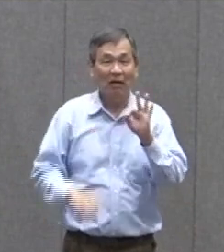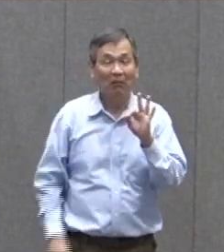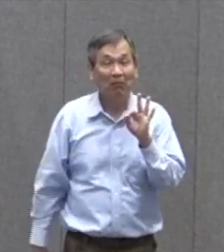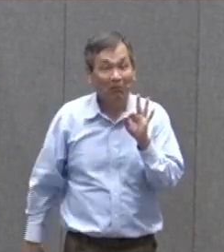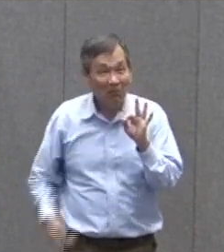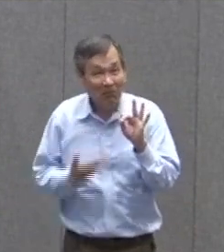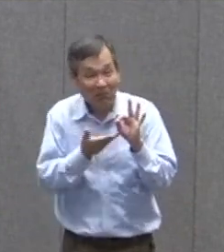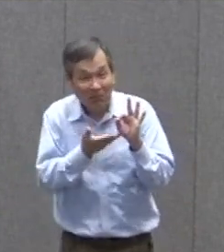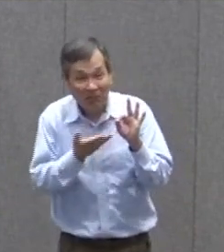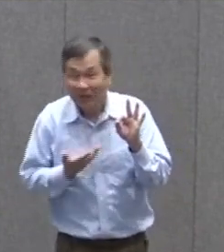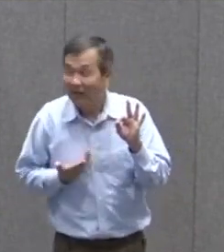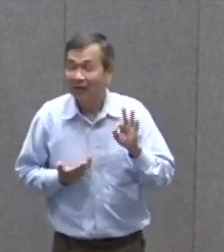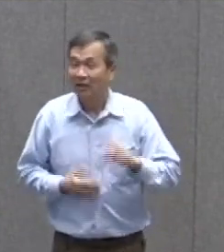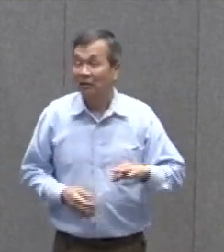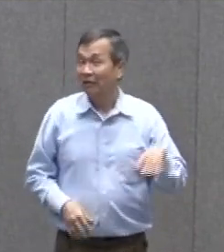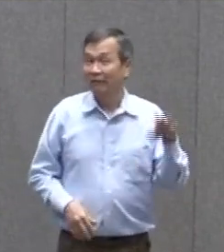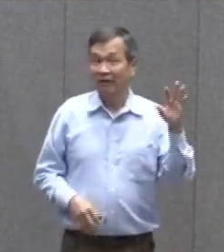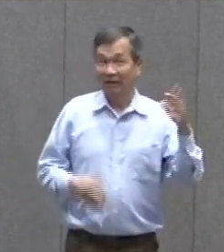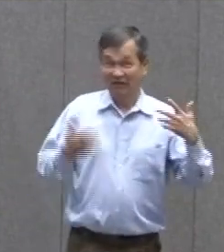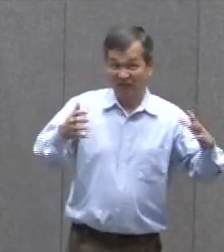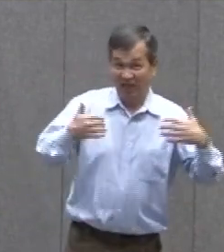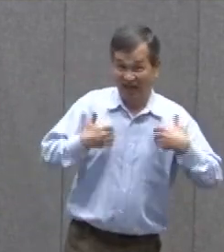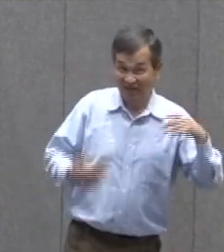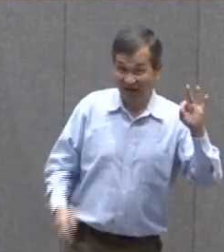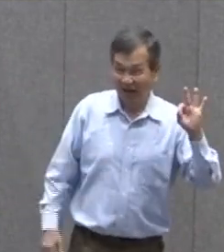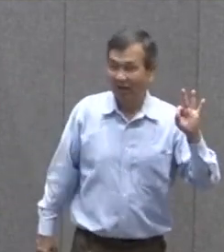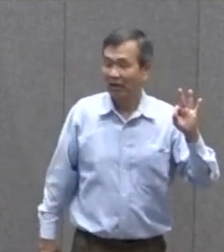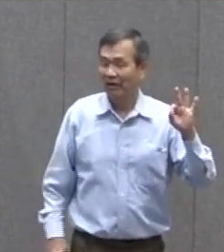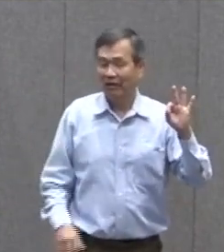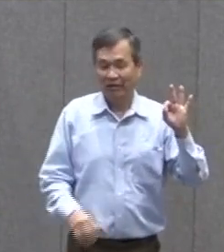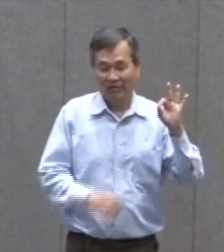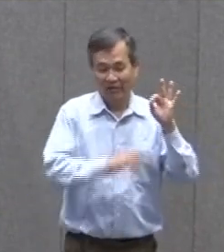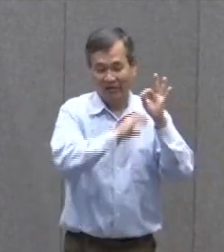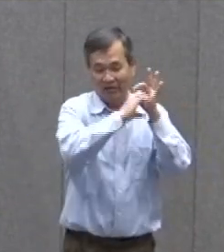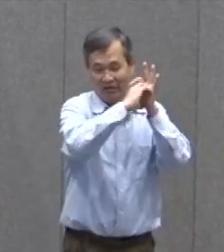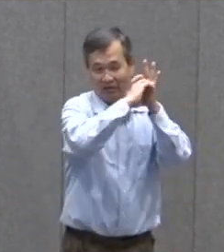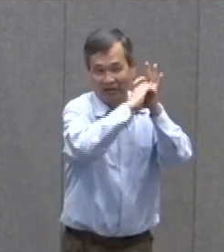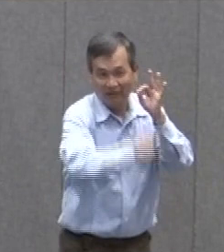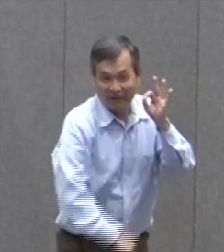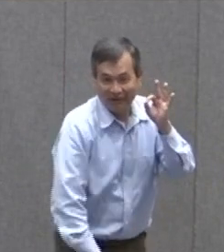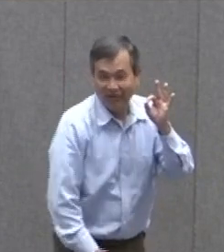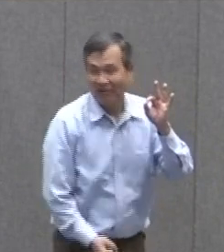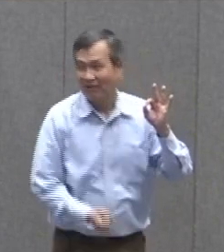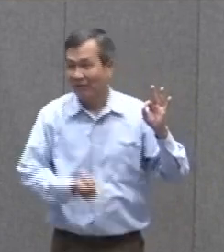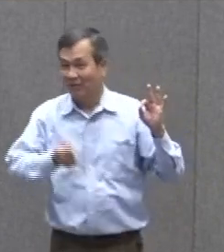If you start with nine things and you take away three, or subtract three, you'll have six.